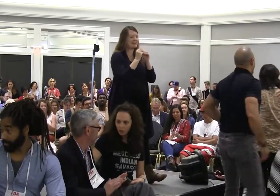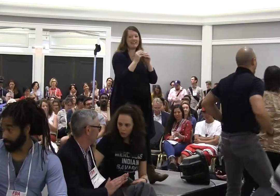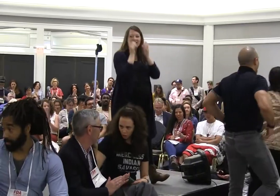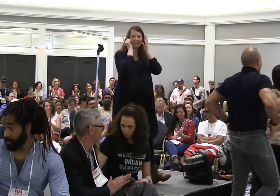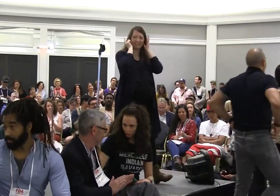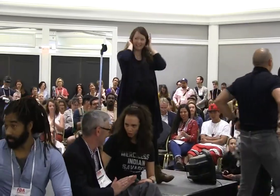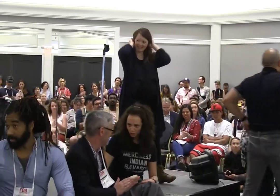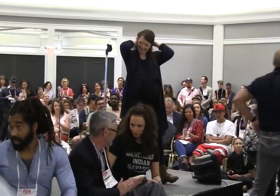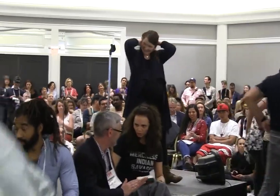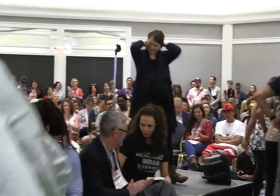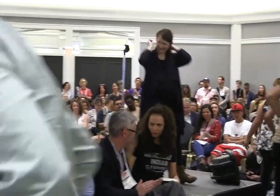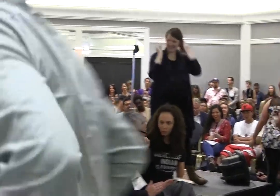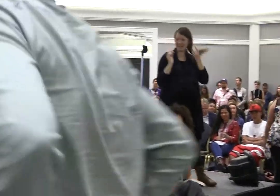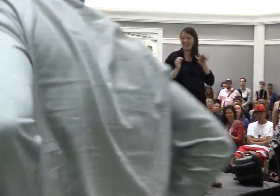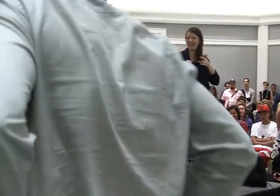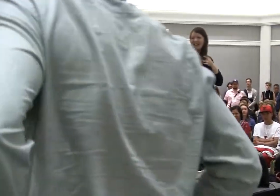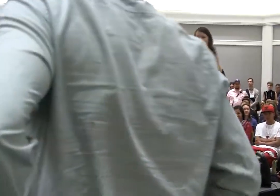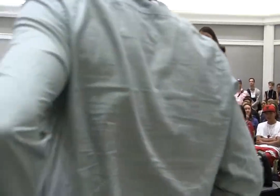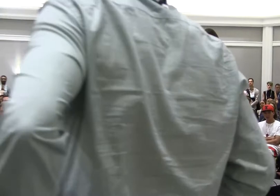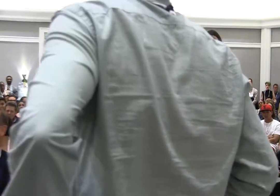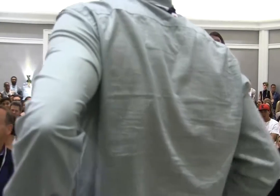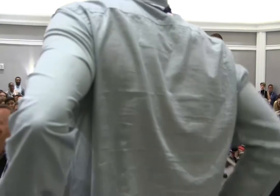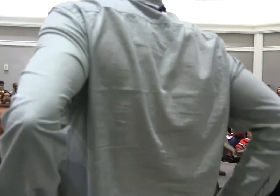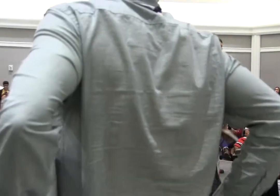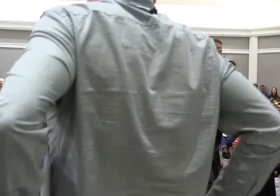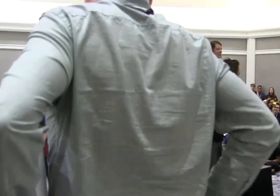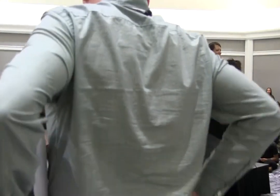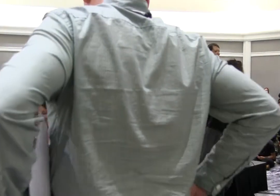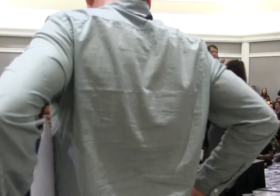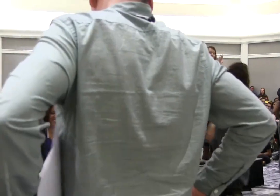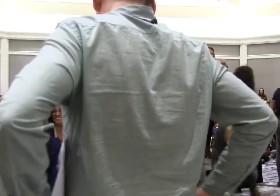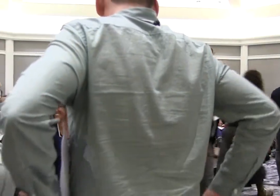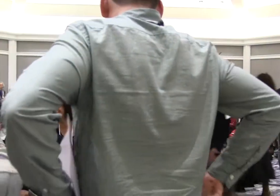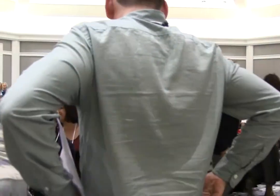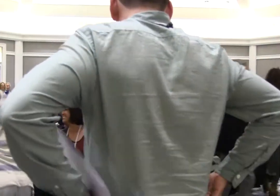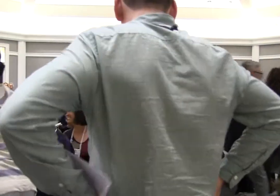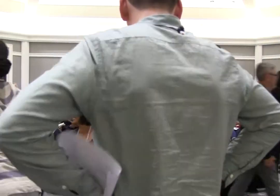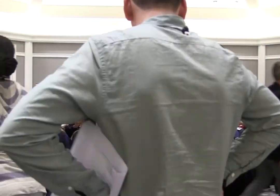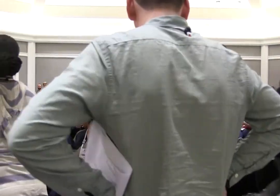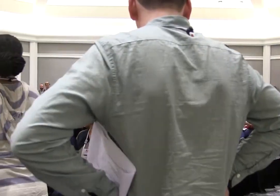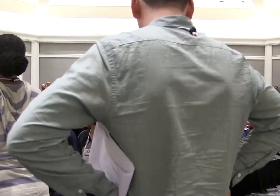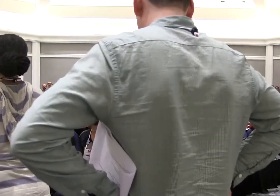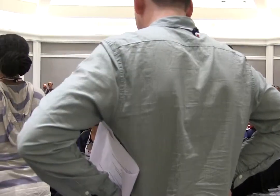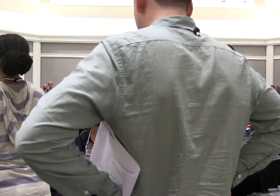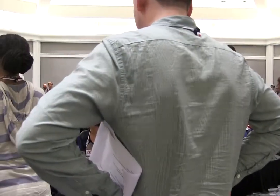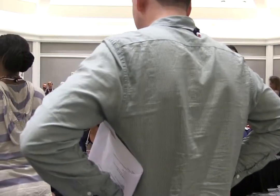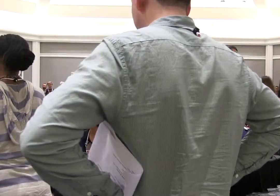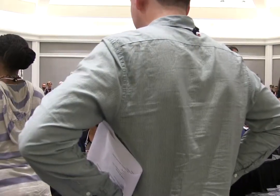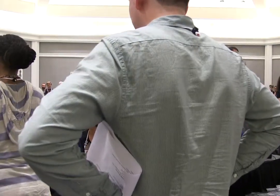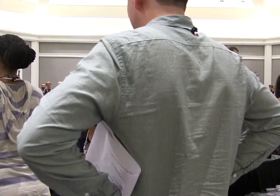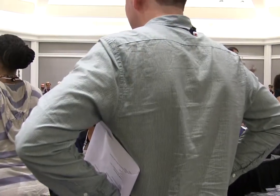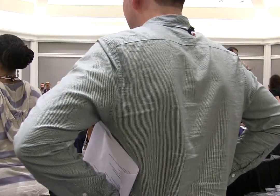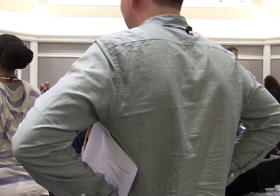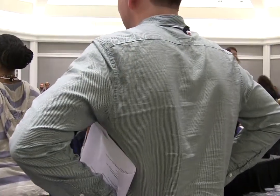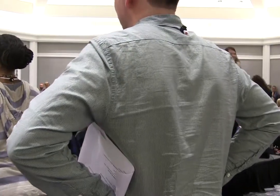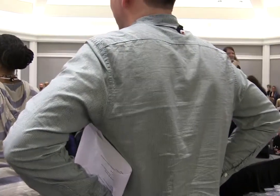(Carmen) Gina, we are calling you in. Ironically enough, I was going to say that I am fully visible.